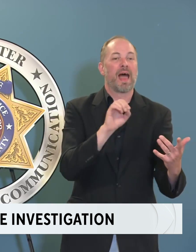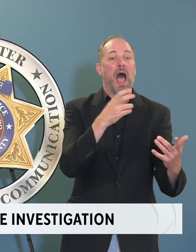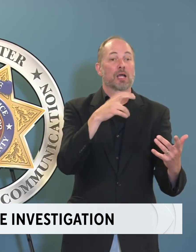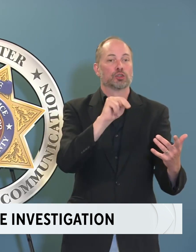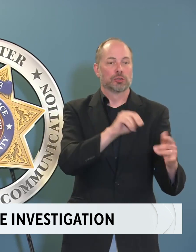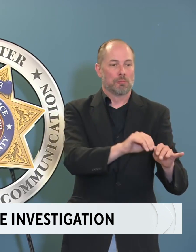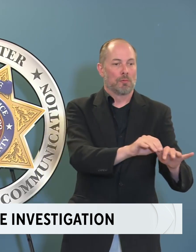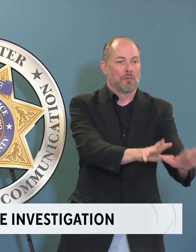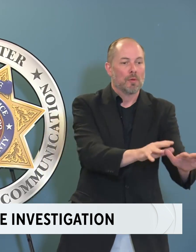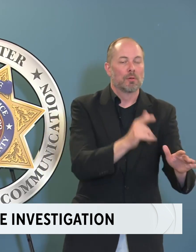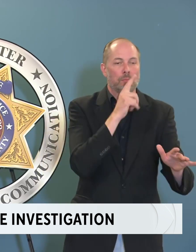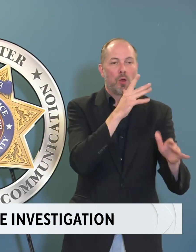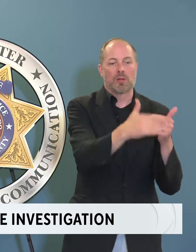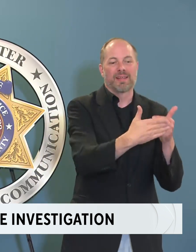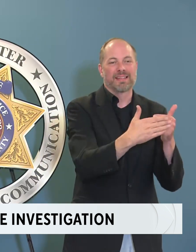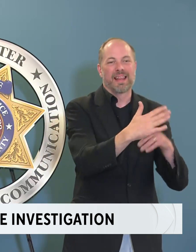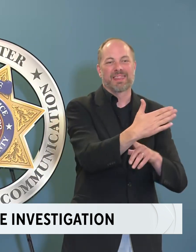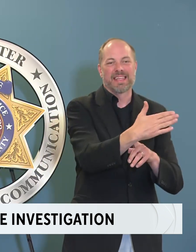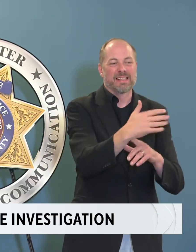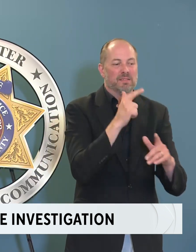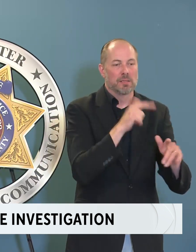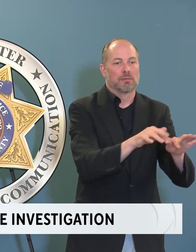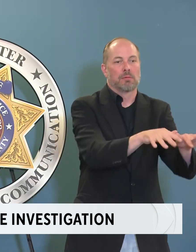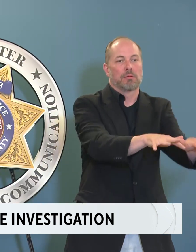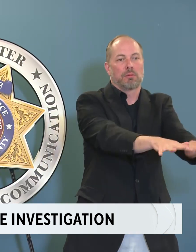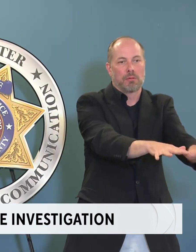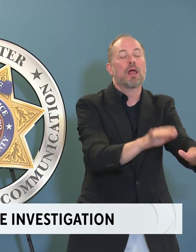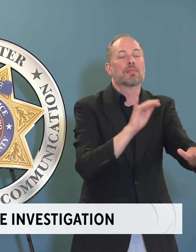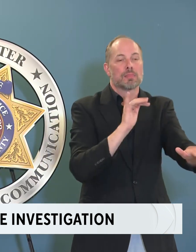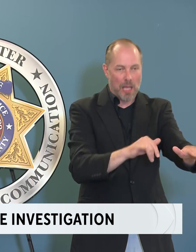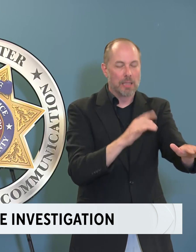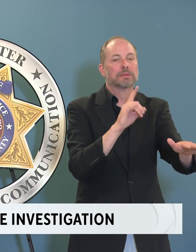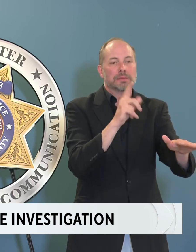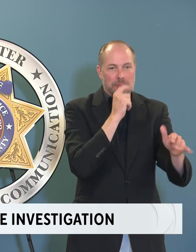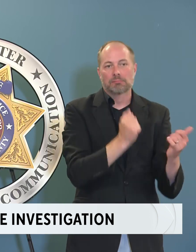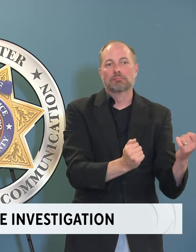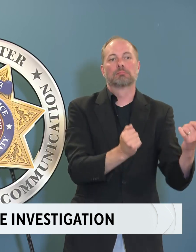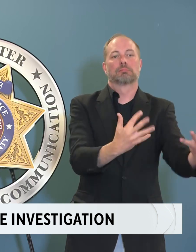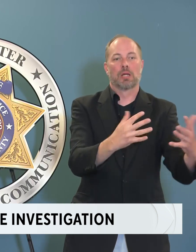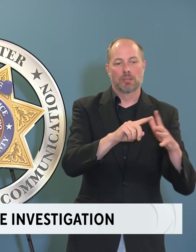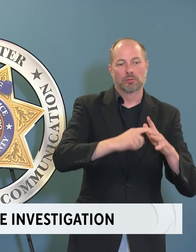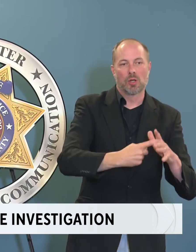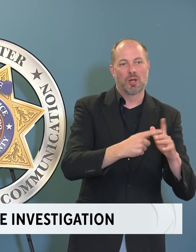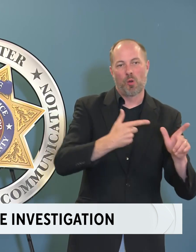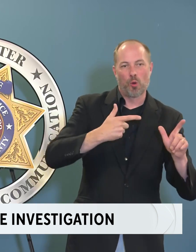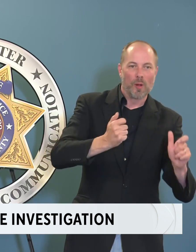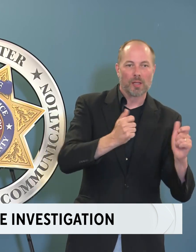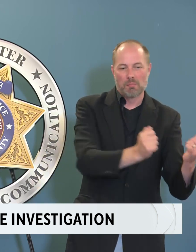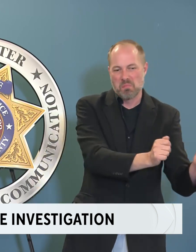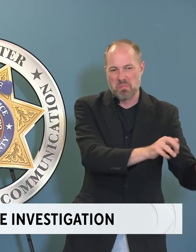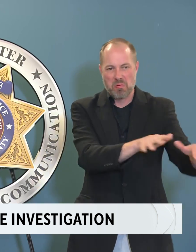EVENT UNCOVERED THE PREVIOUSLY BURIED FIRE. AND THE EMBERS WERE EXPOSED TO OXYGEN AND